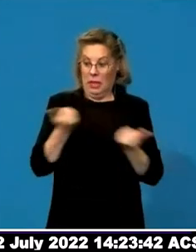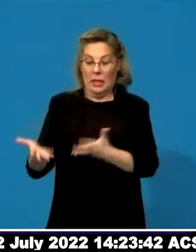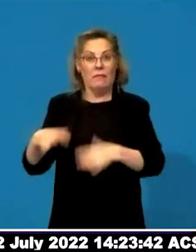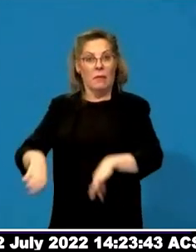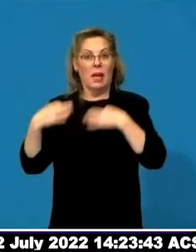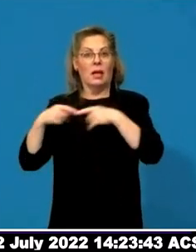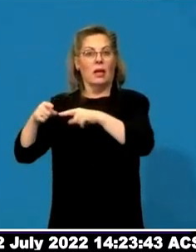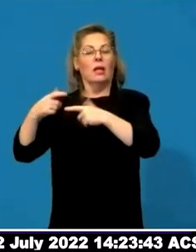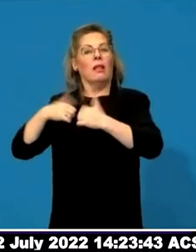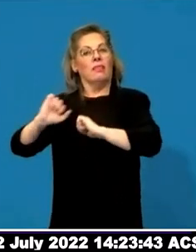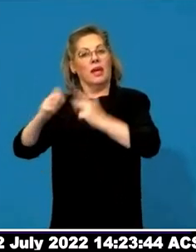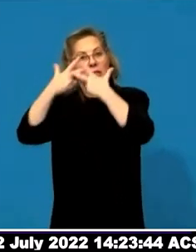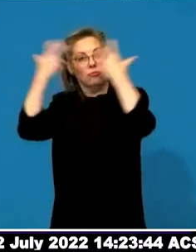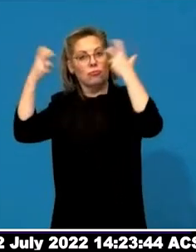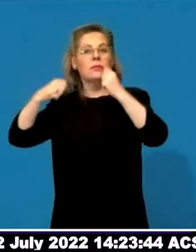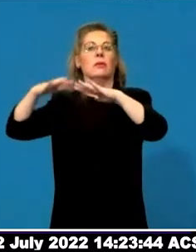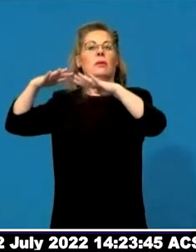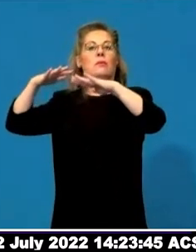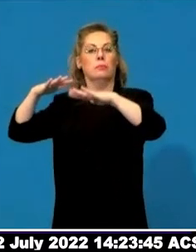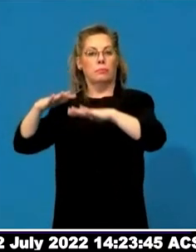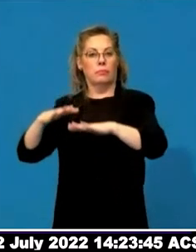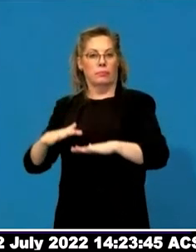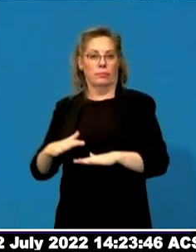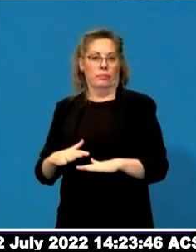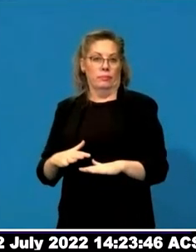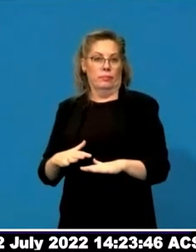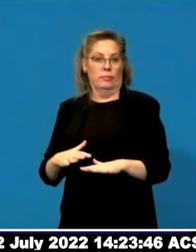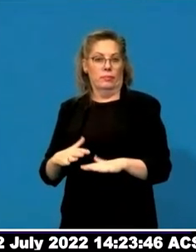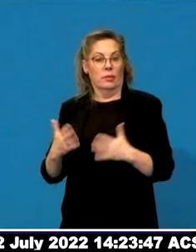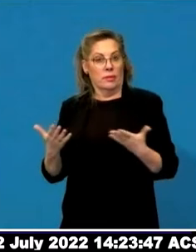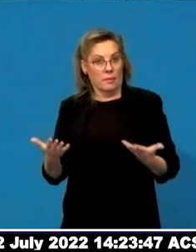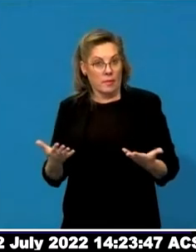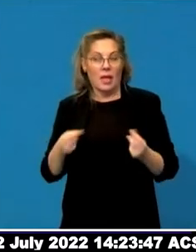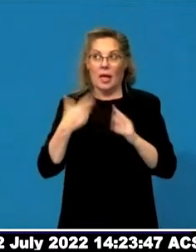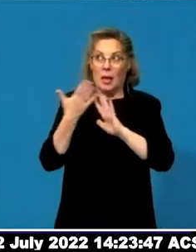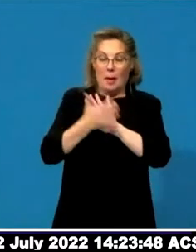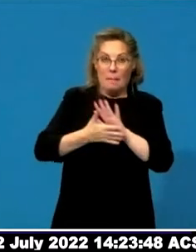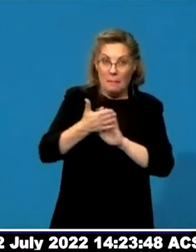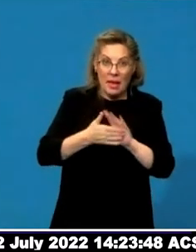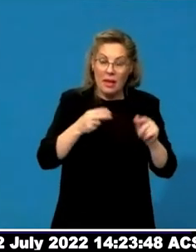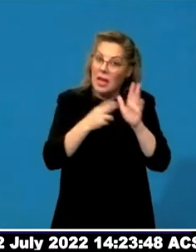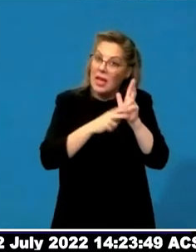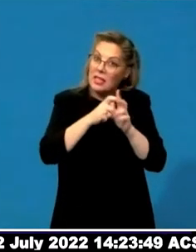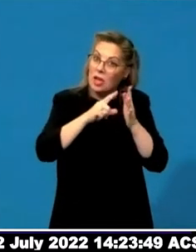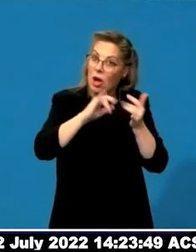And I also agree that we are not advocating for the NDIS to go away.